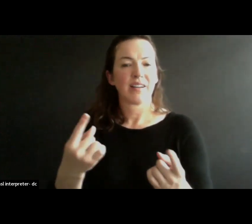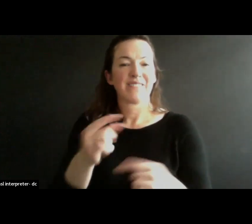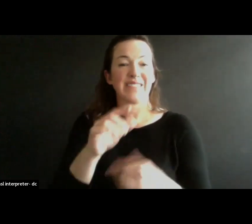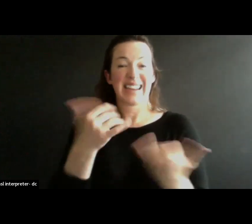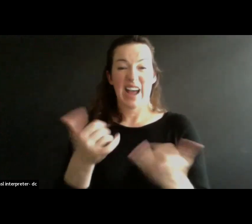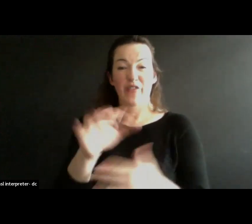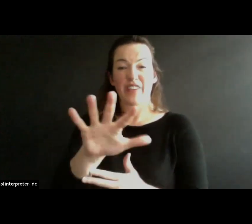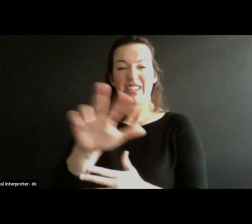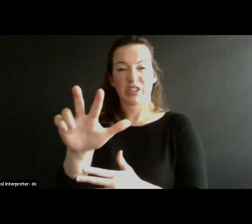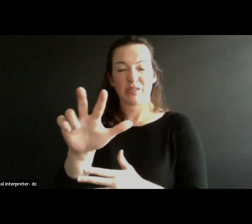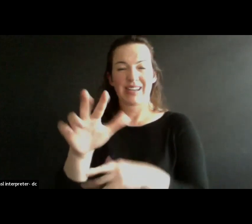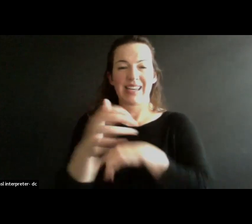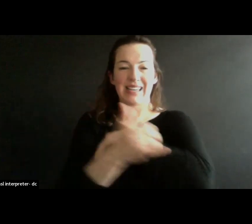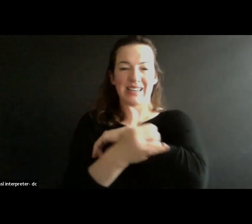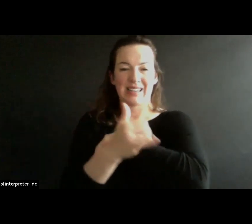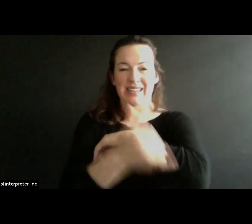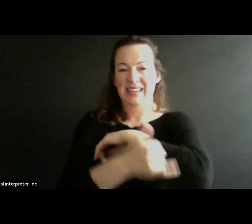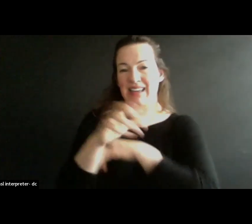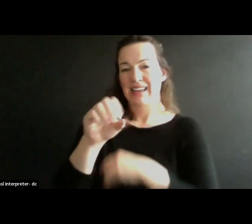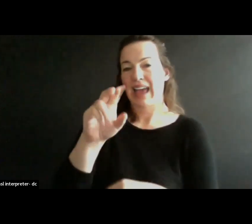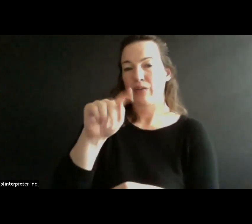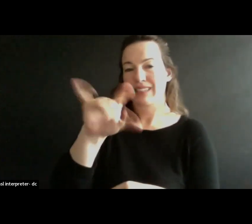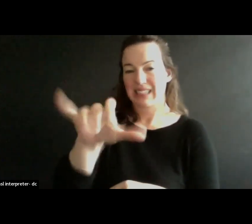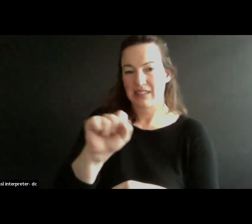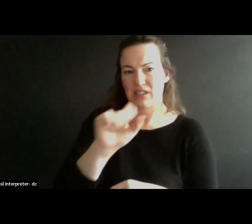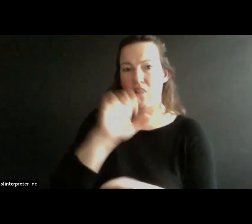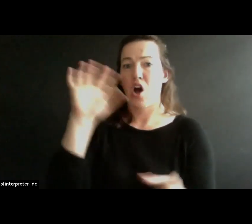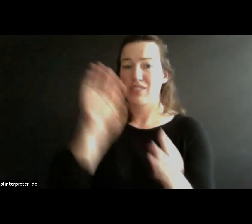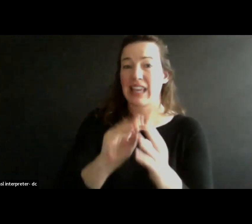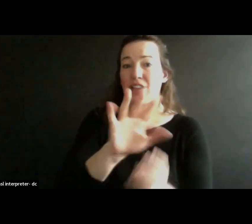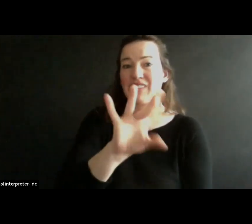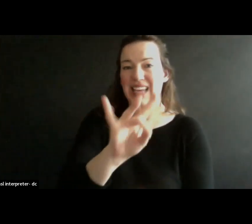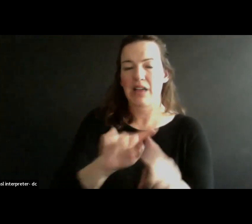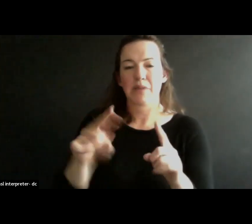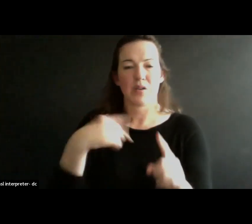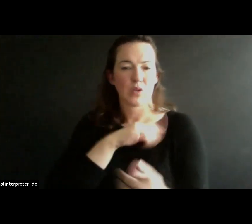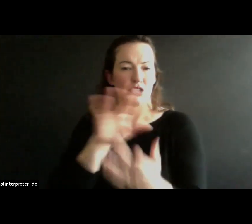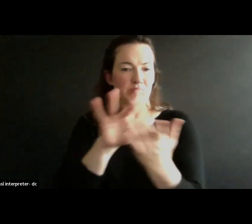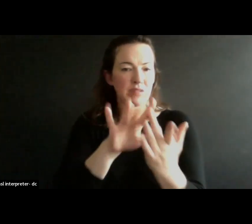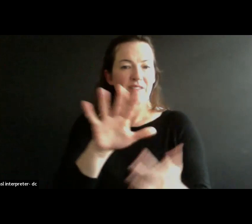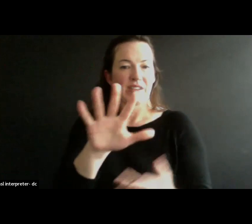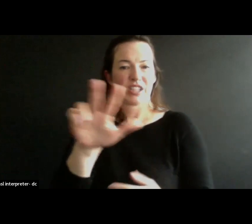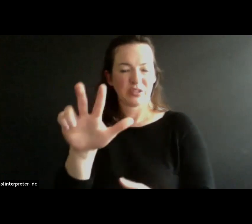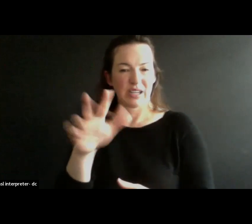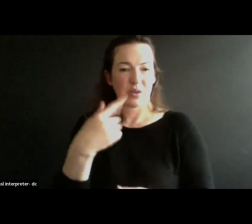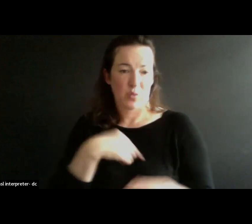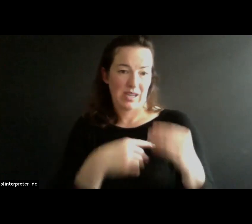of the 58. And so if wants to reach out to any of us, we are adding some potential new